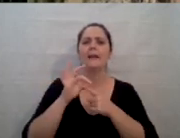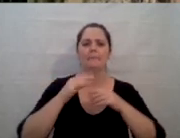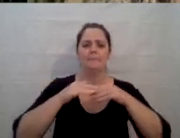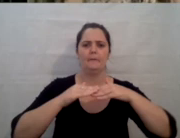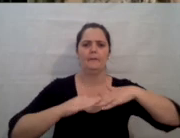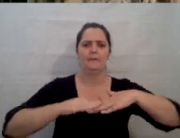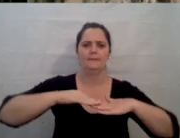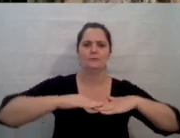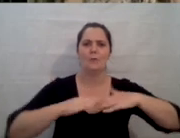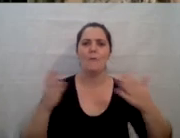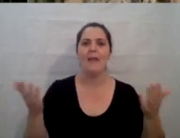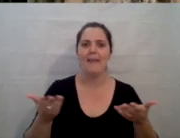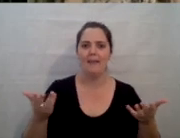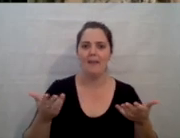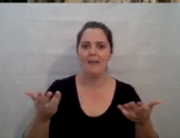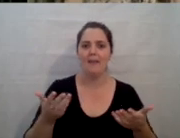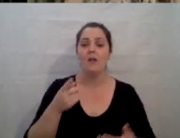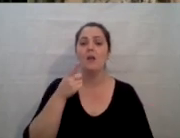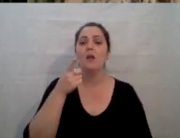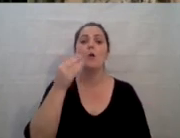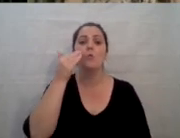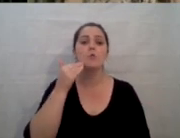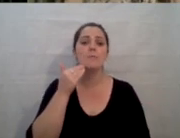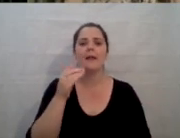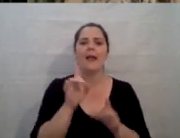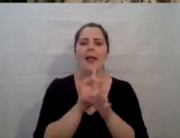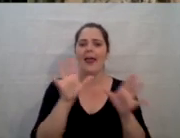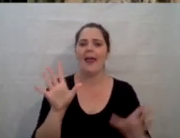And so again on Rachel you can see it quite clearly right there and there